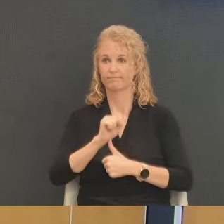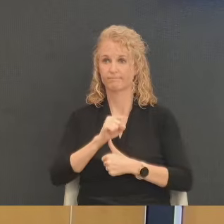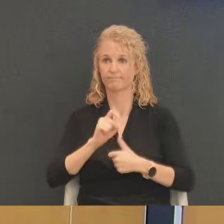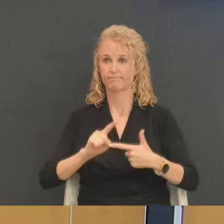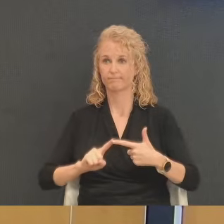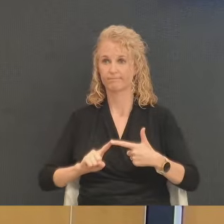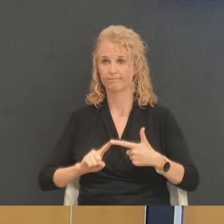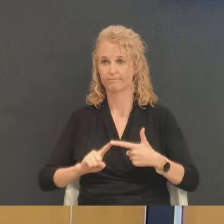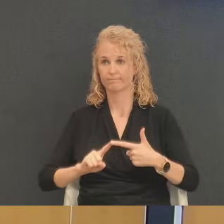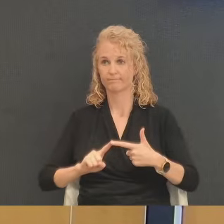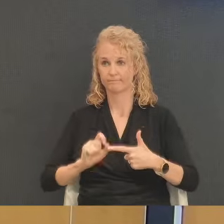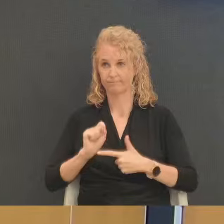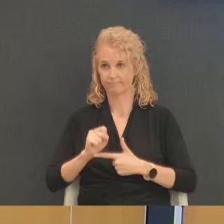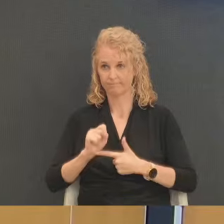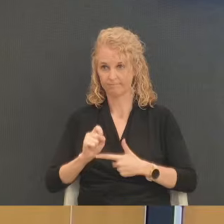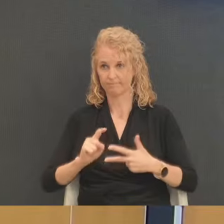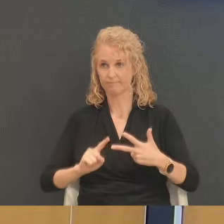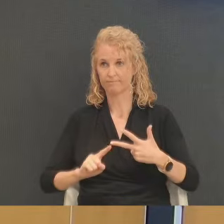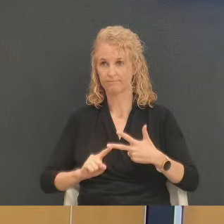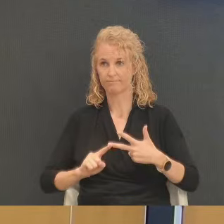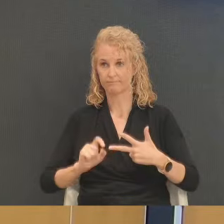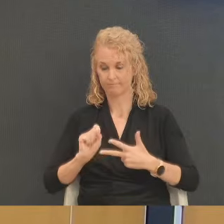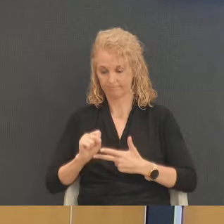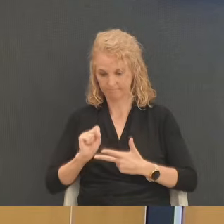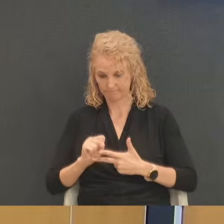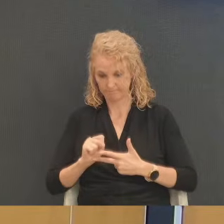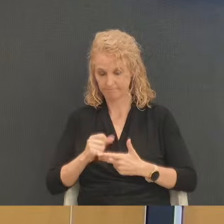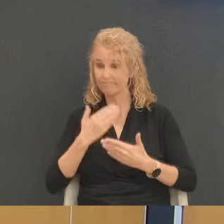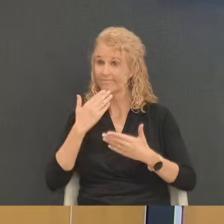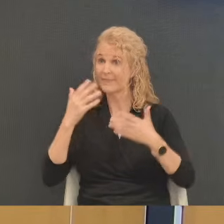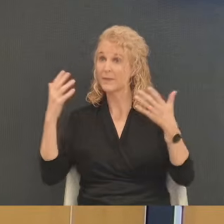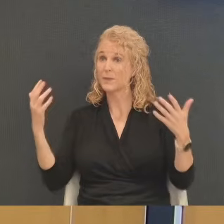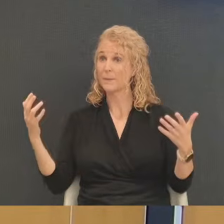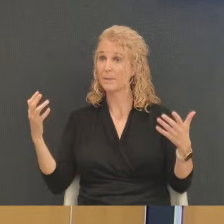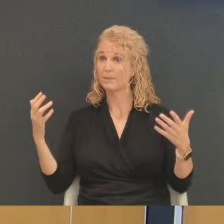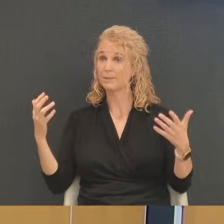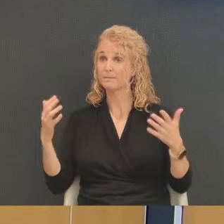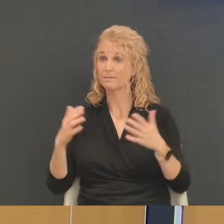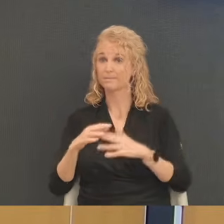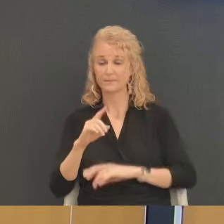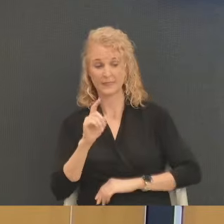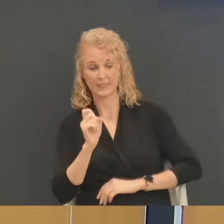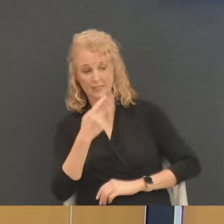Commissioner Reece. Yes. Commissioner Driehaus. Yes. Thank you so much. Yes. You you'd like to